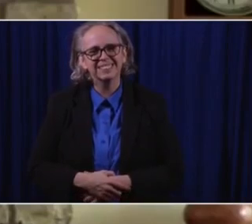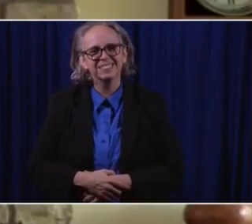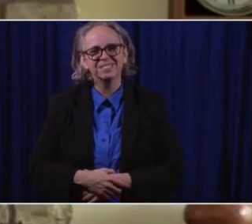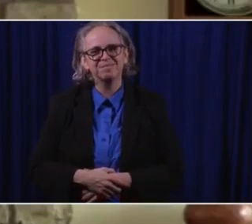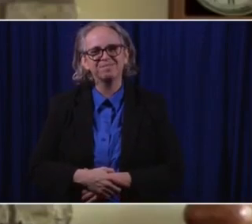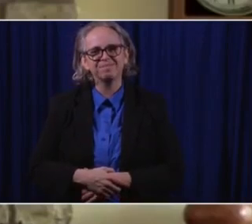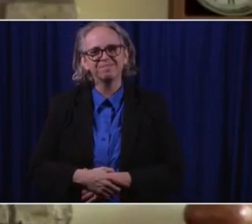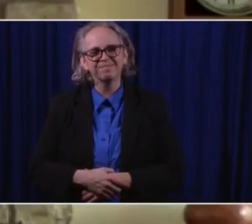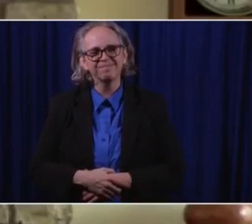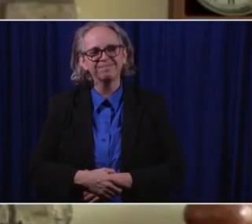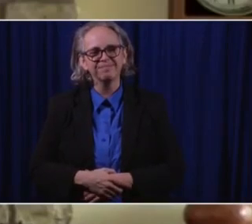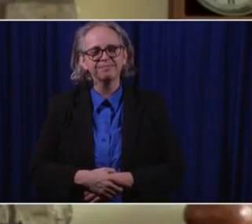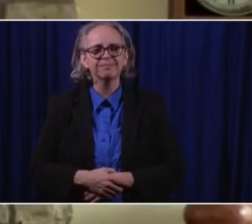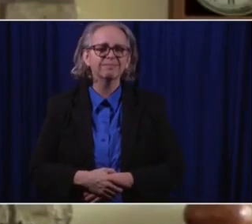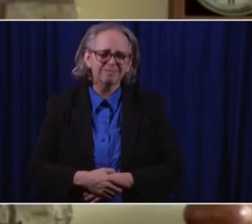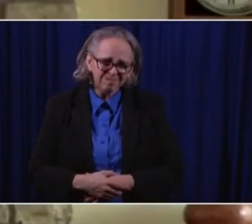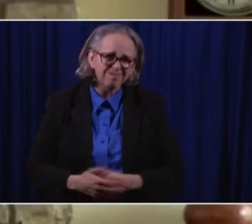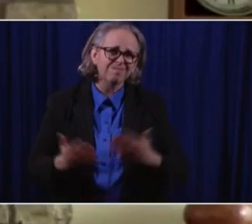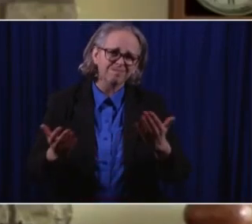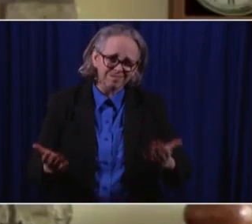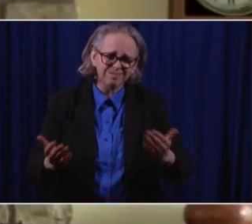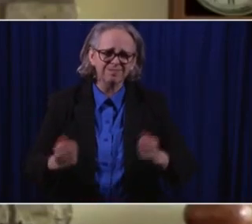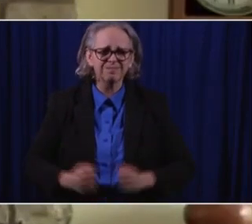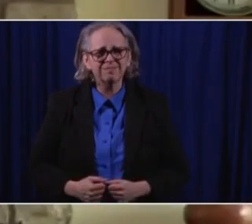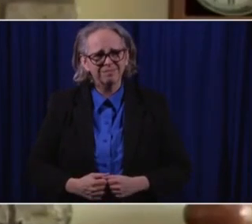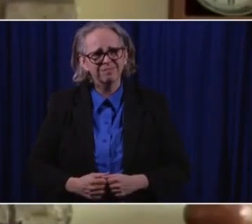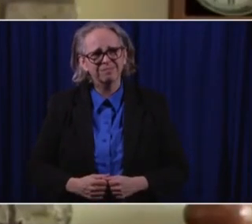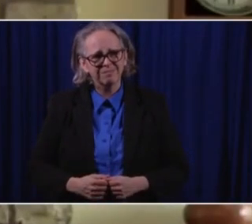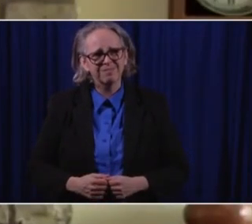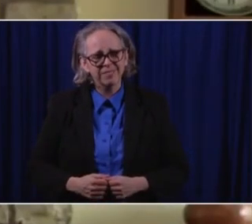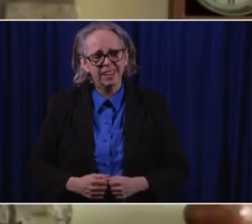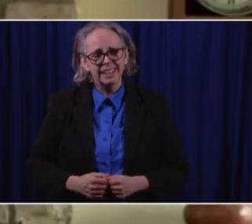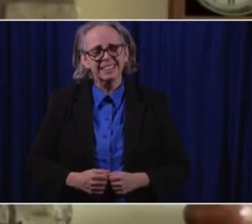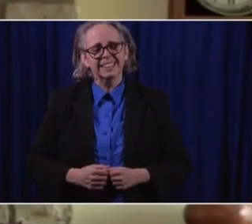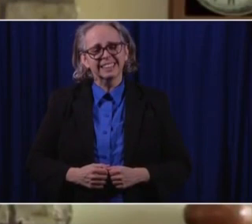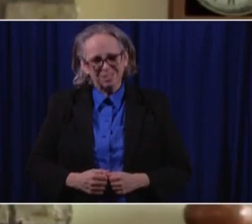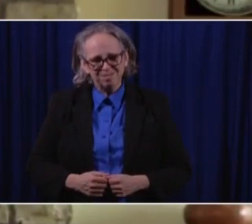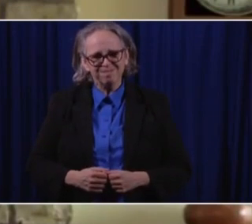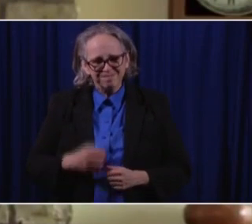Let's all do this together and get to the other side. That's great. Thanks Clark